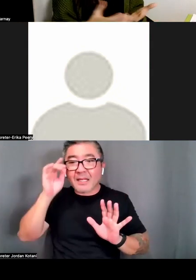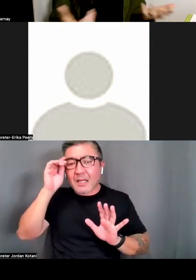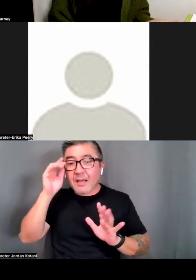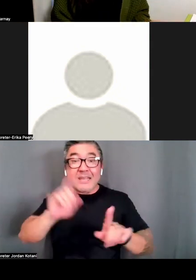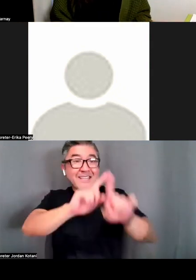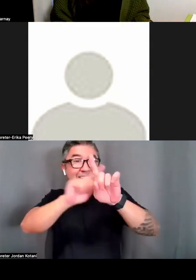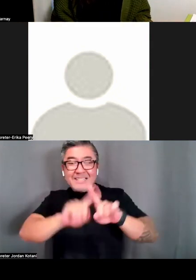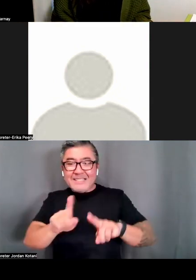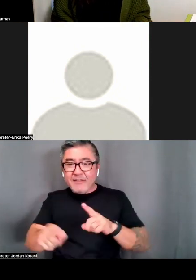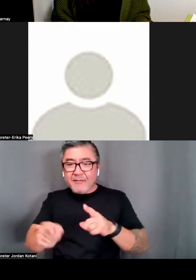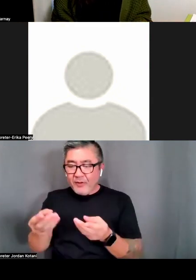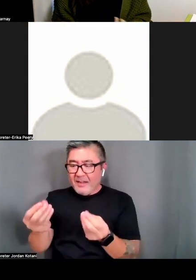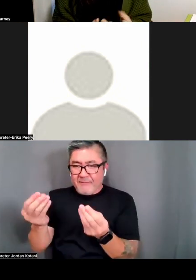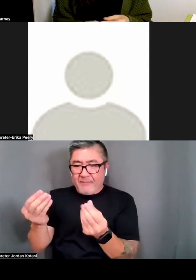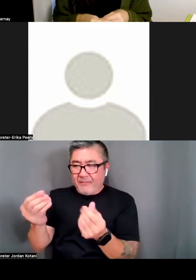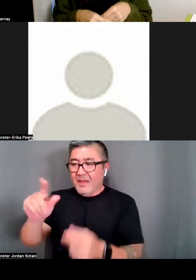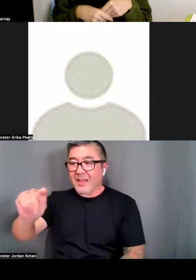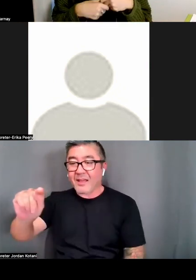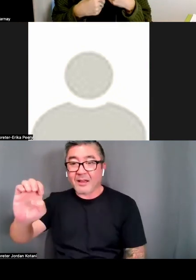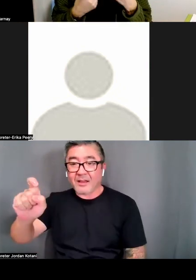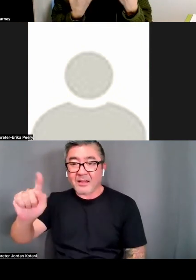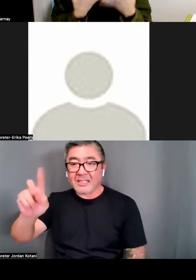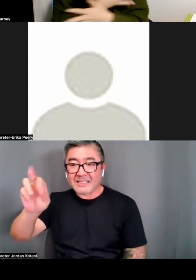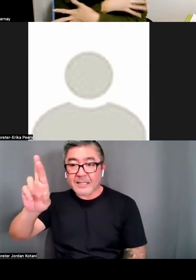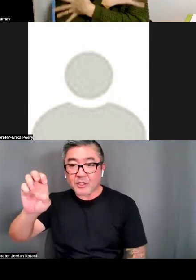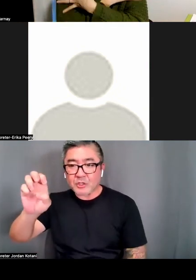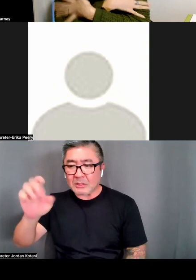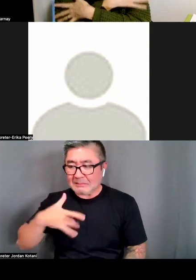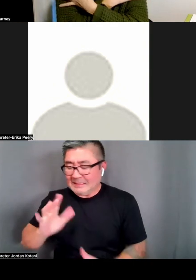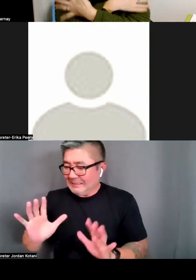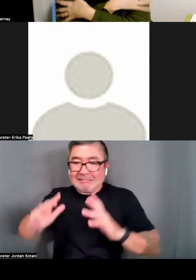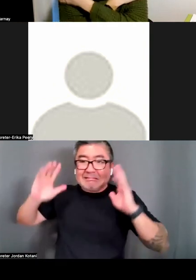might be overwhelming. It might be light touch might not feel good.